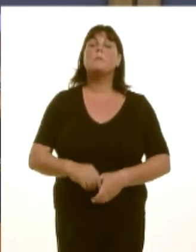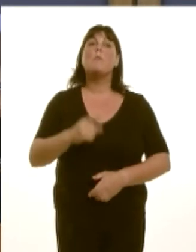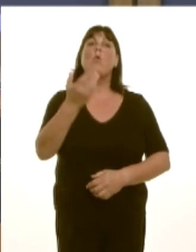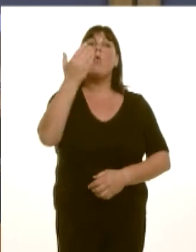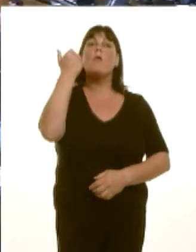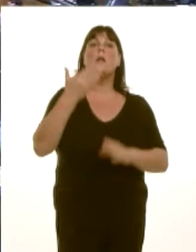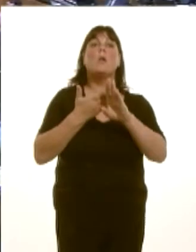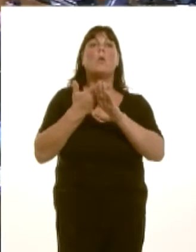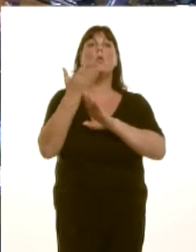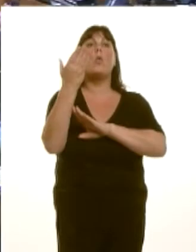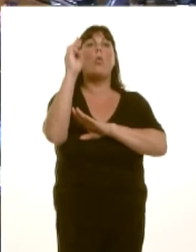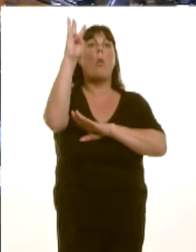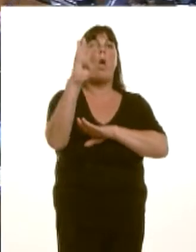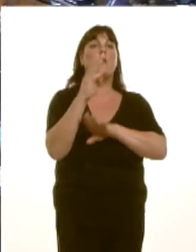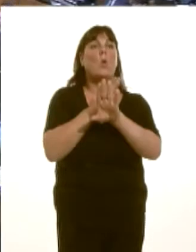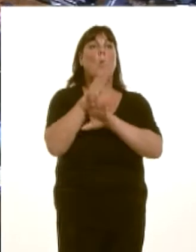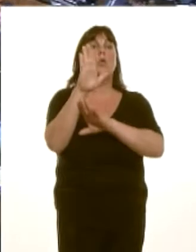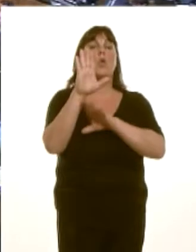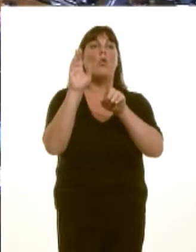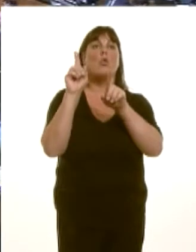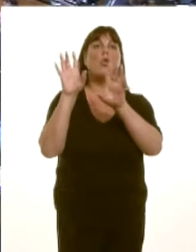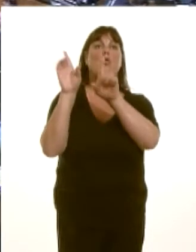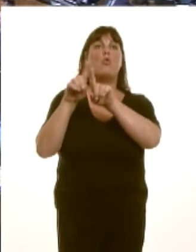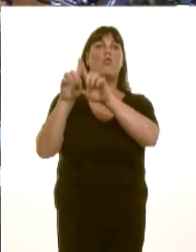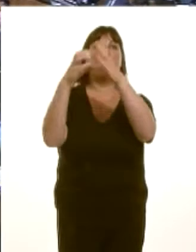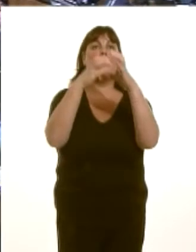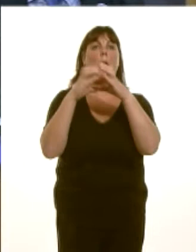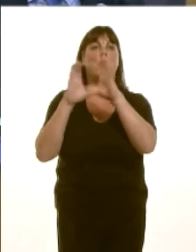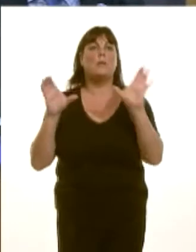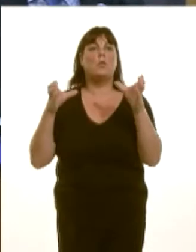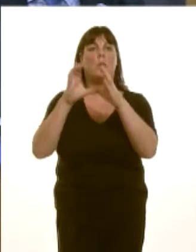in north Wales, at which one of the speakers was Denbighshire’s corporate equalities officer.